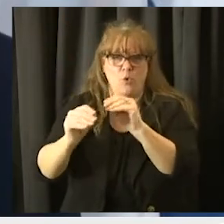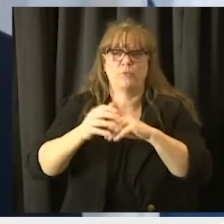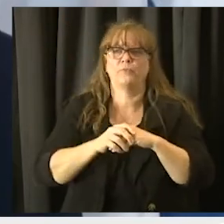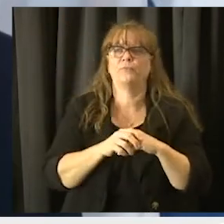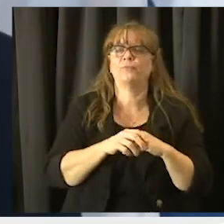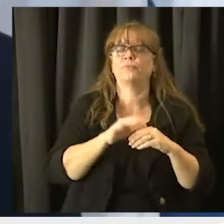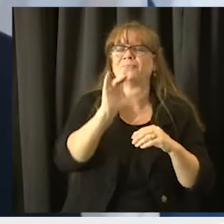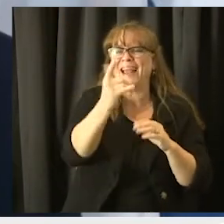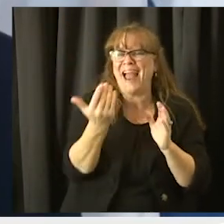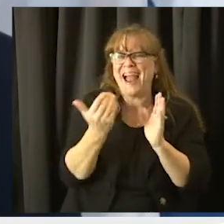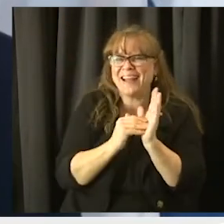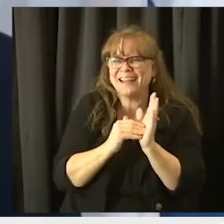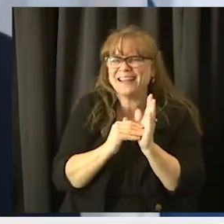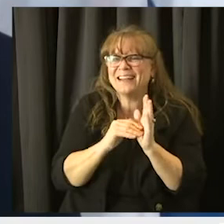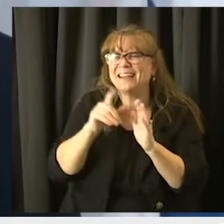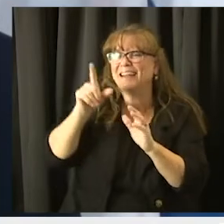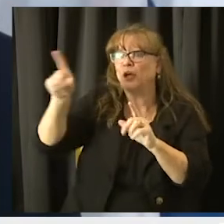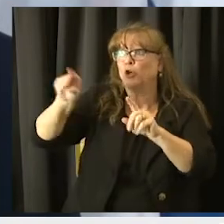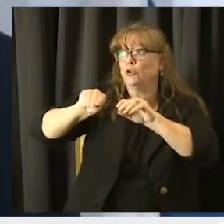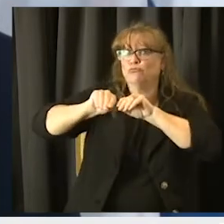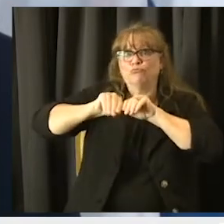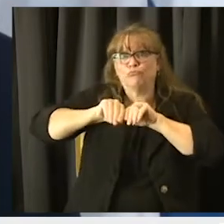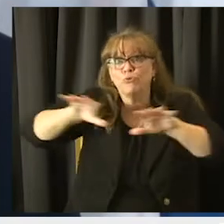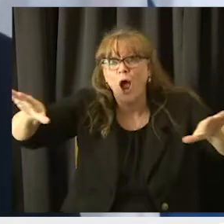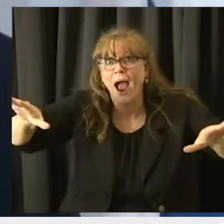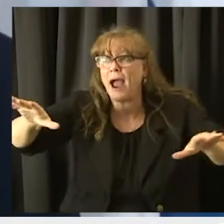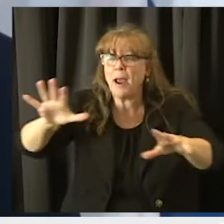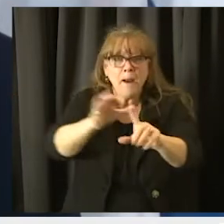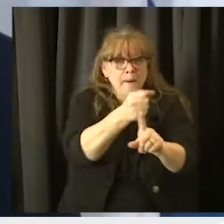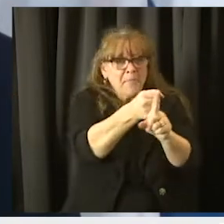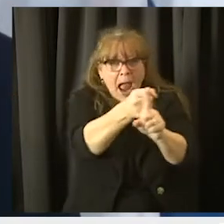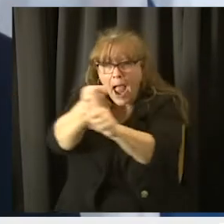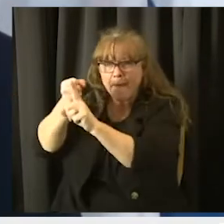we will be going to our medical experts who are joining us today. Dr. Emily Travanty,